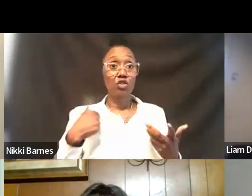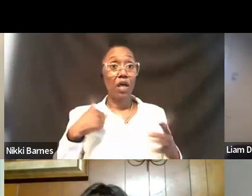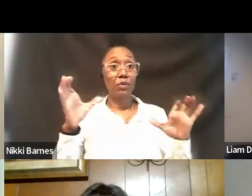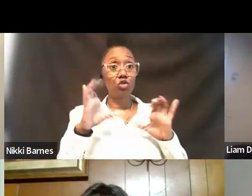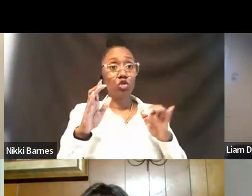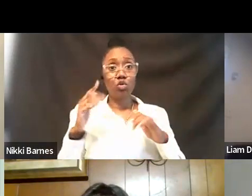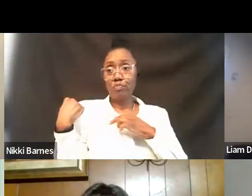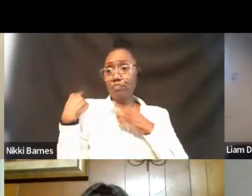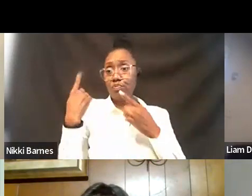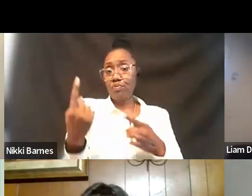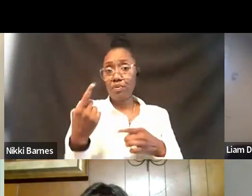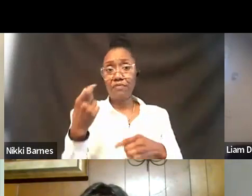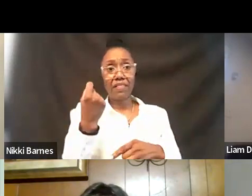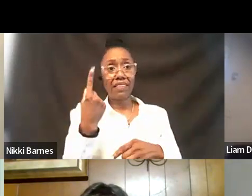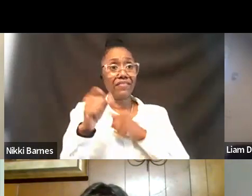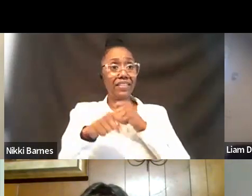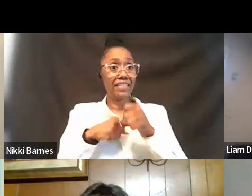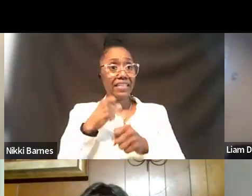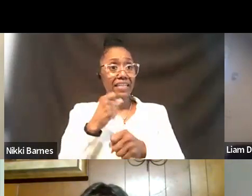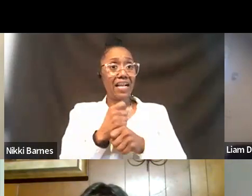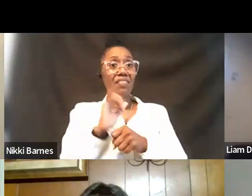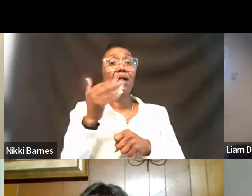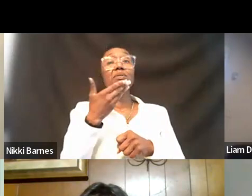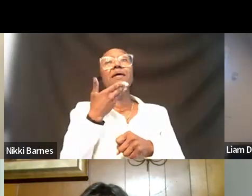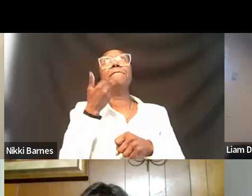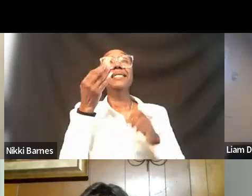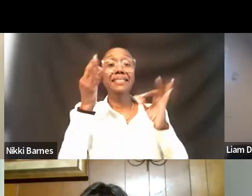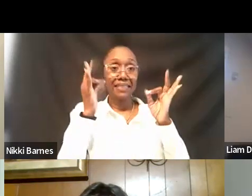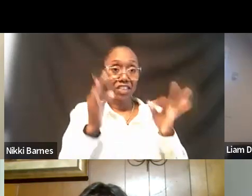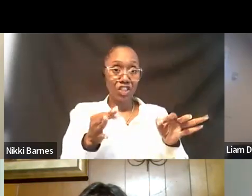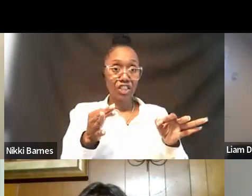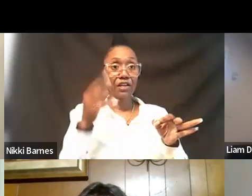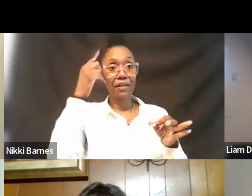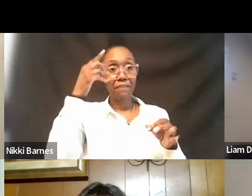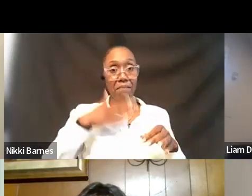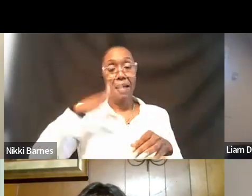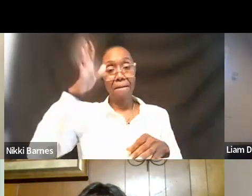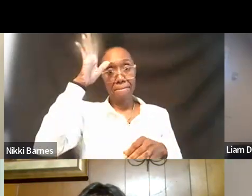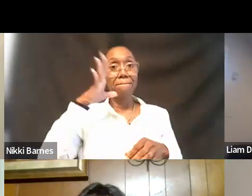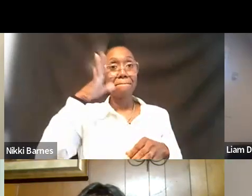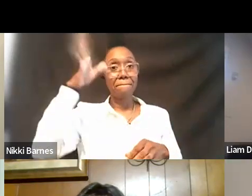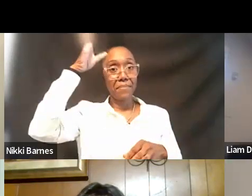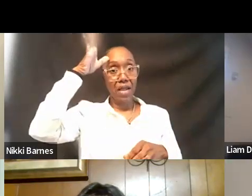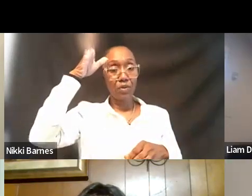That was one of their best decisions they made. And